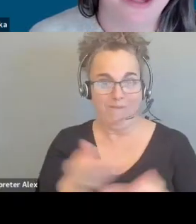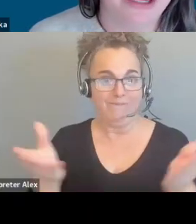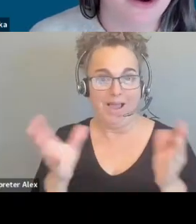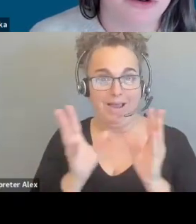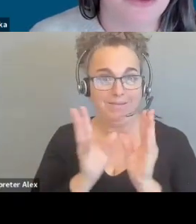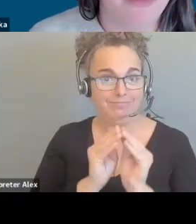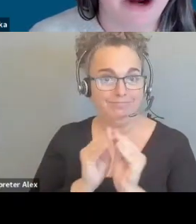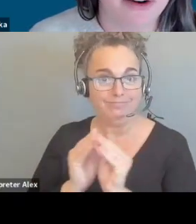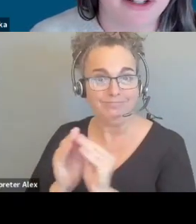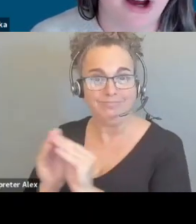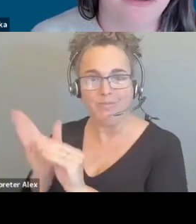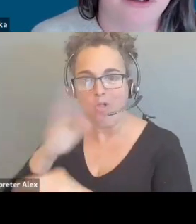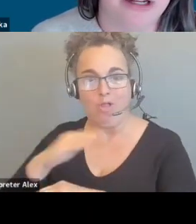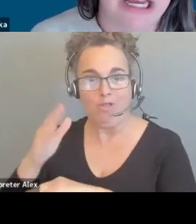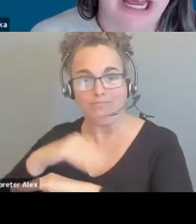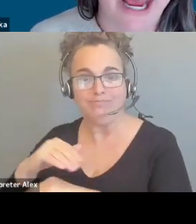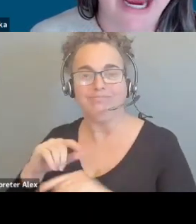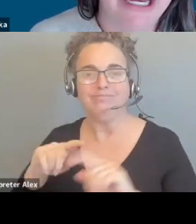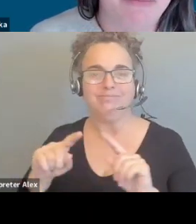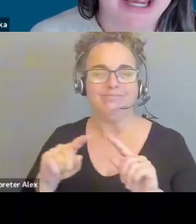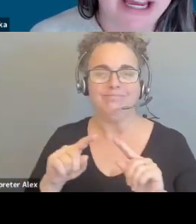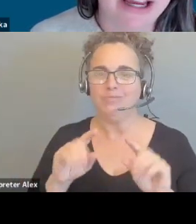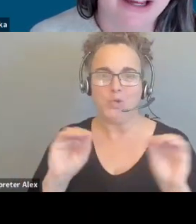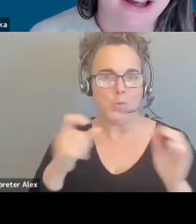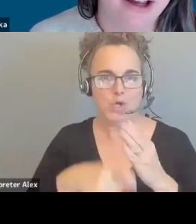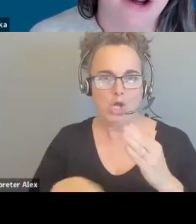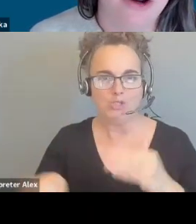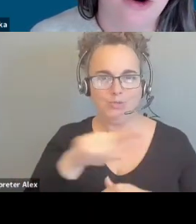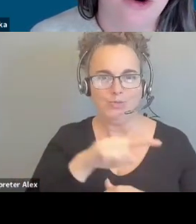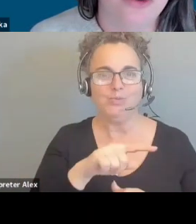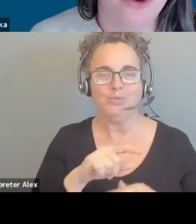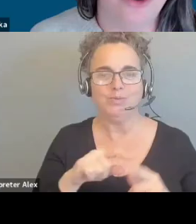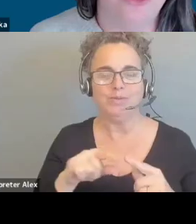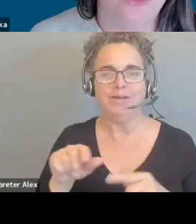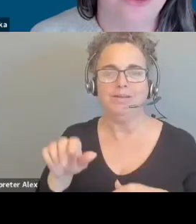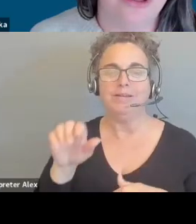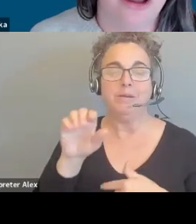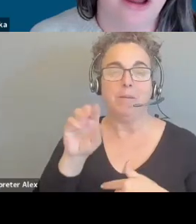So a thank you to Microsoft, ADP, Google,